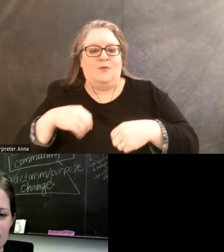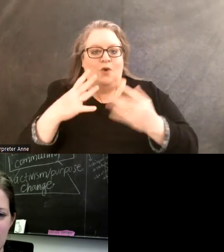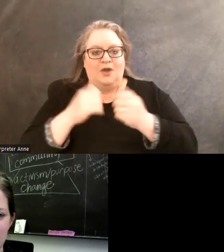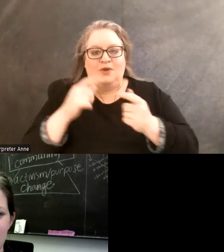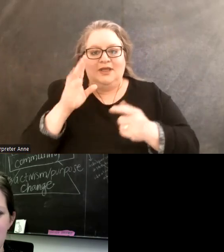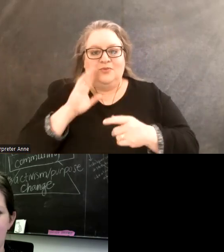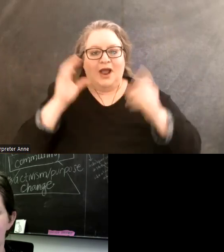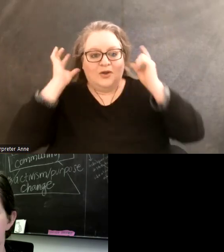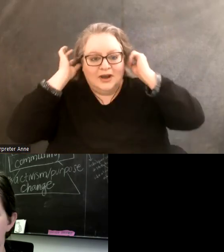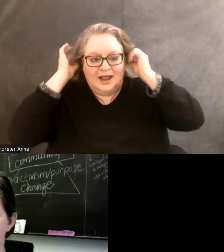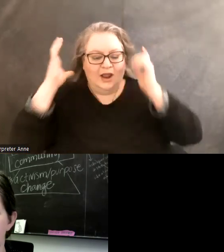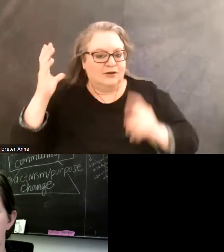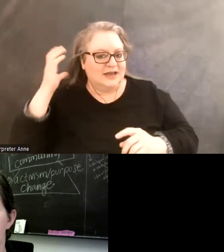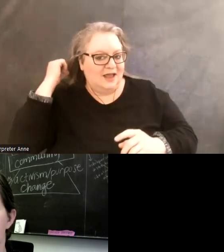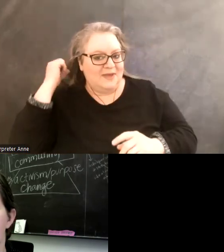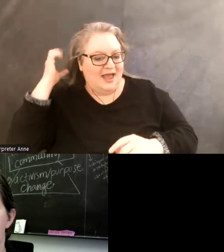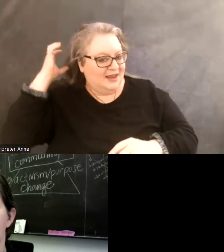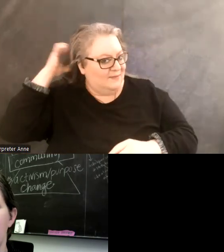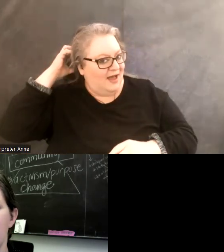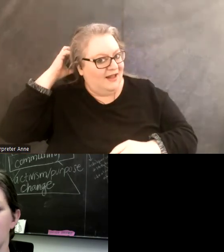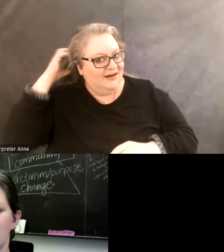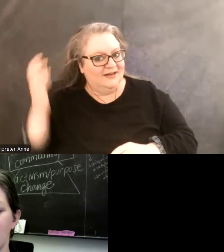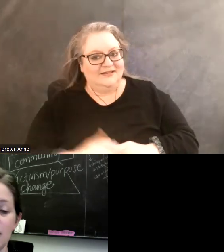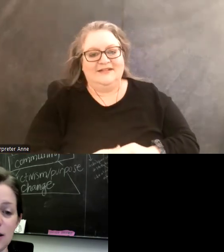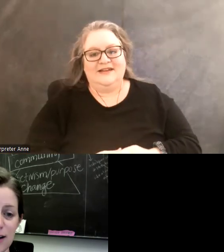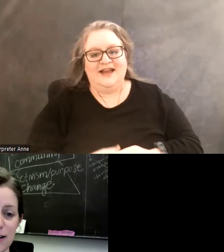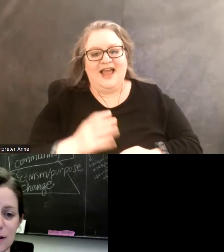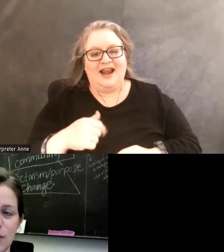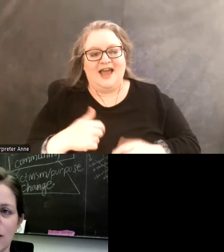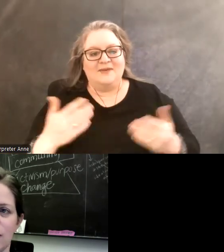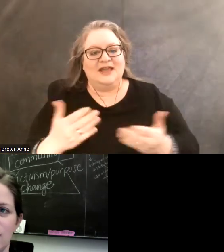that's tied back in a bun. I'm here as the Director of the